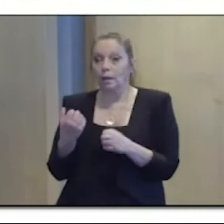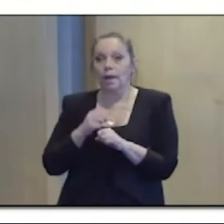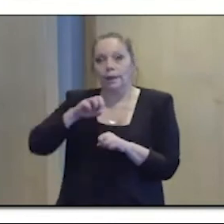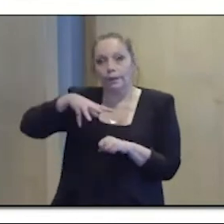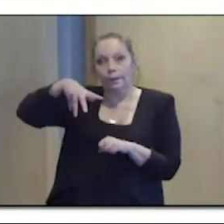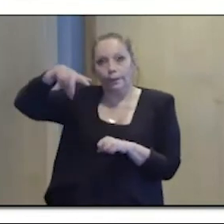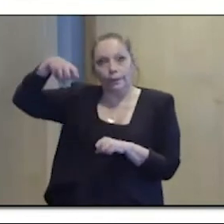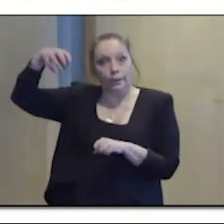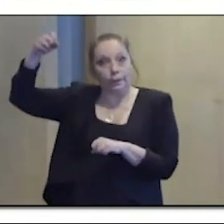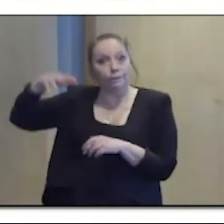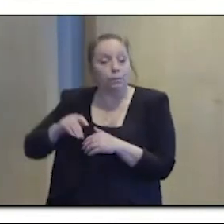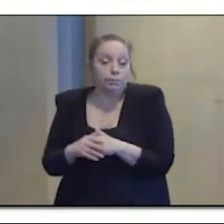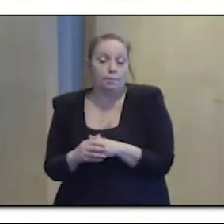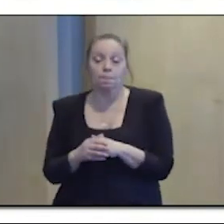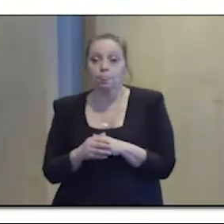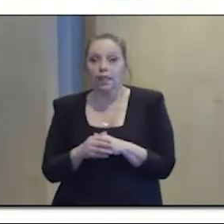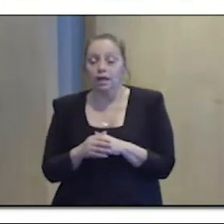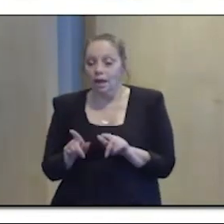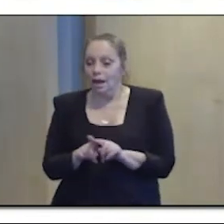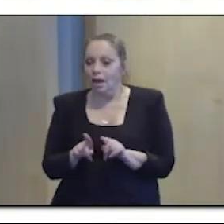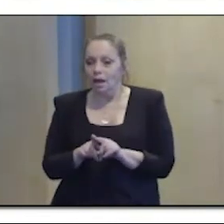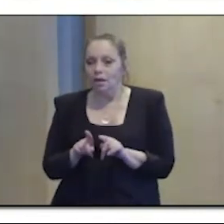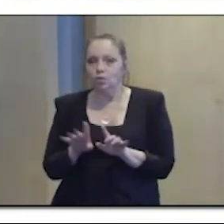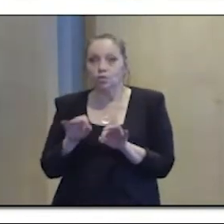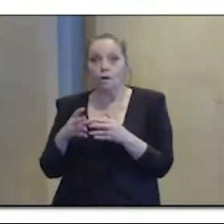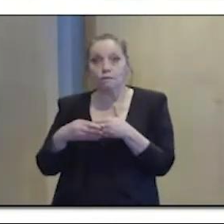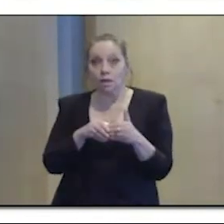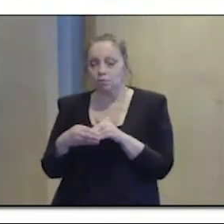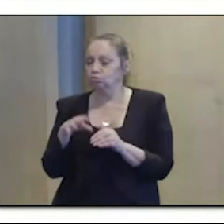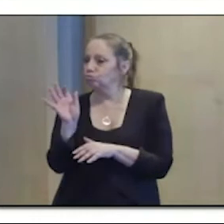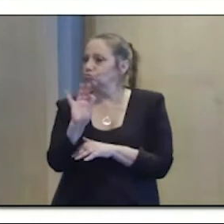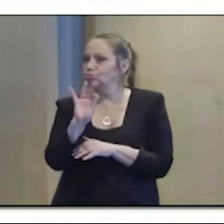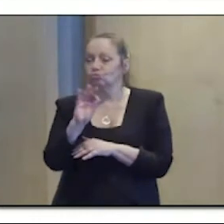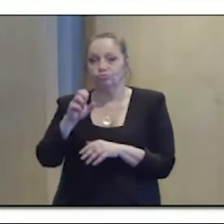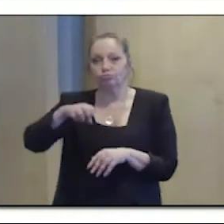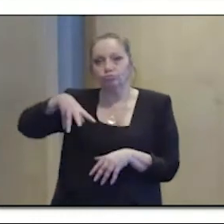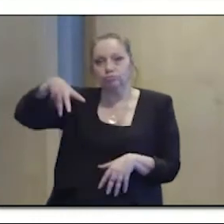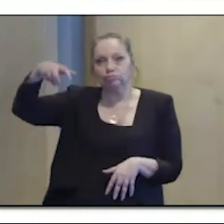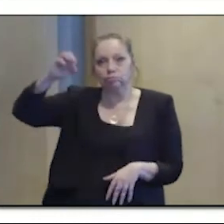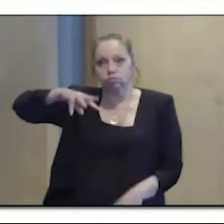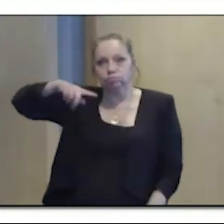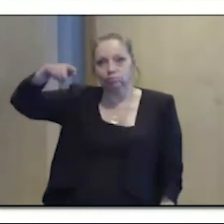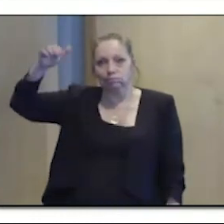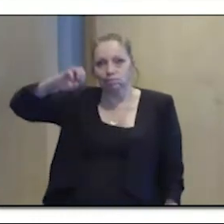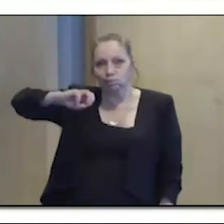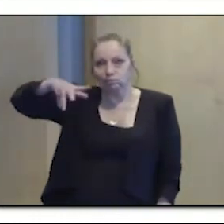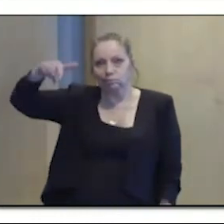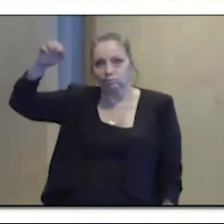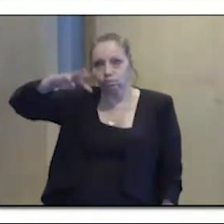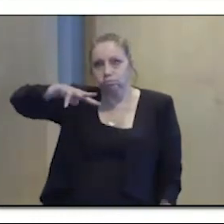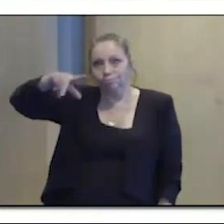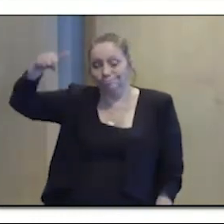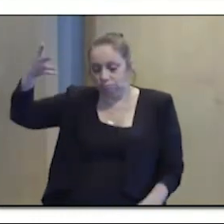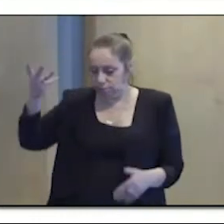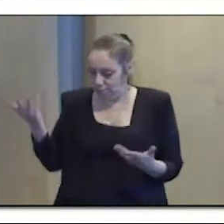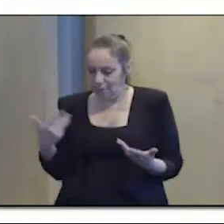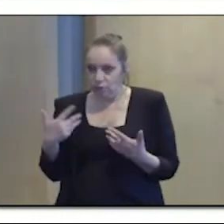and it's also not very flexible. It just sits there and chugs away, so you you have to have